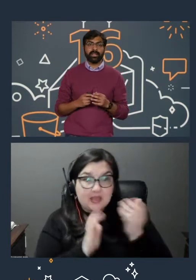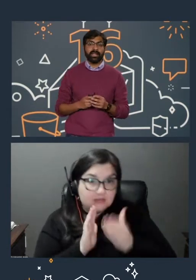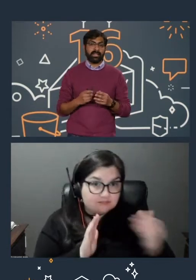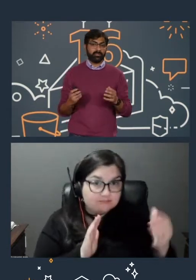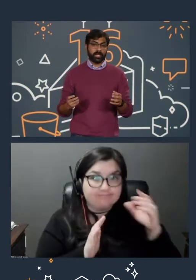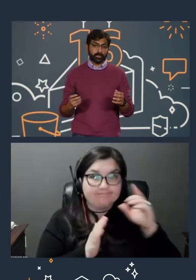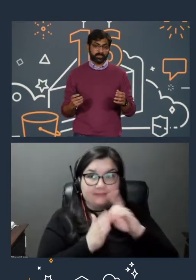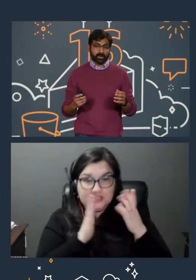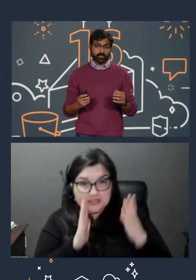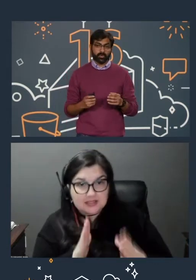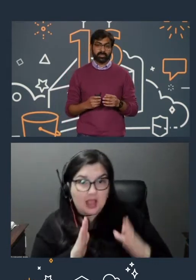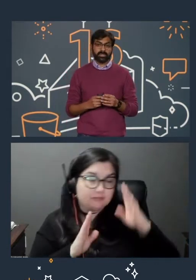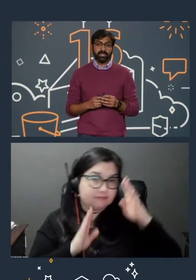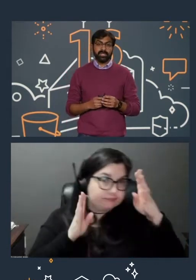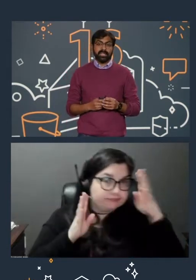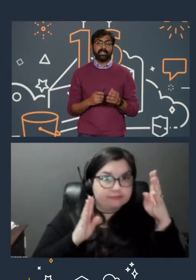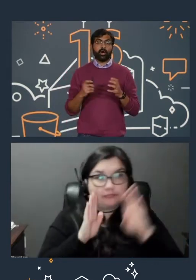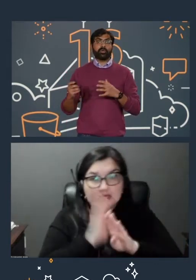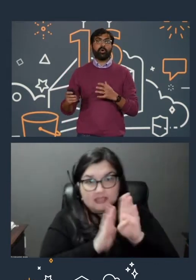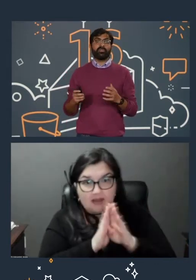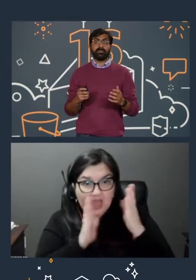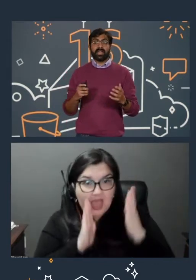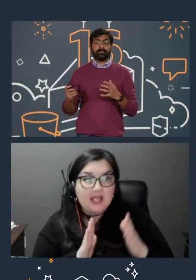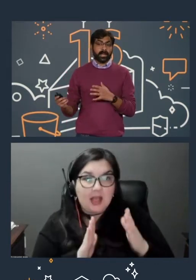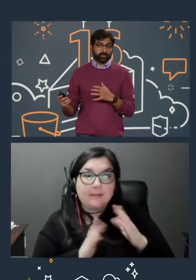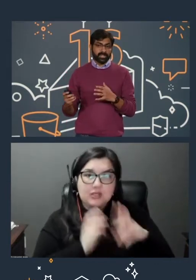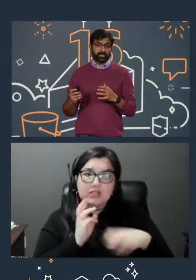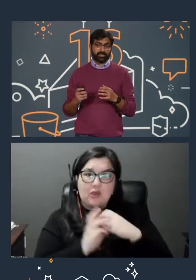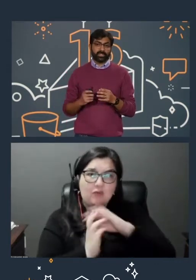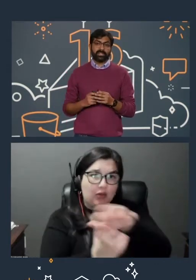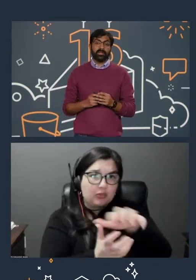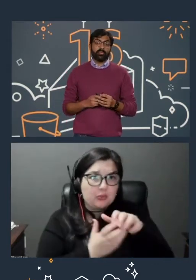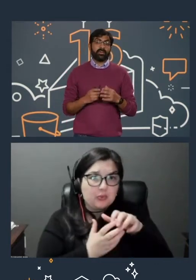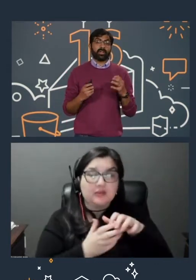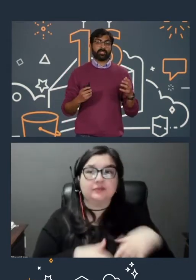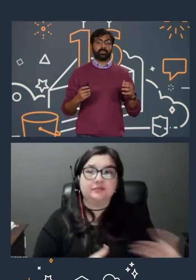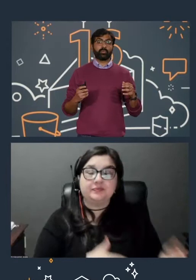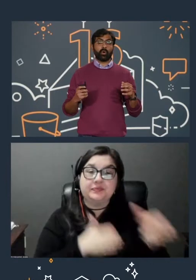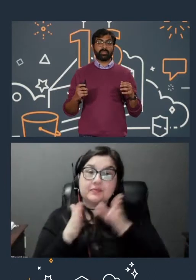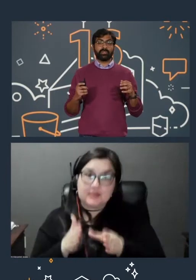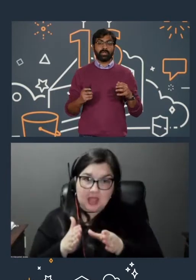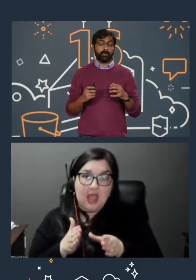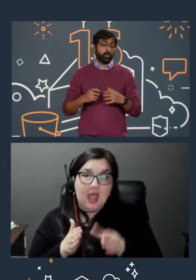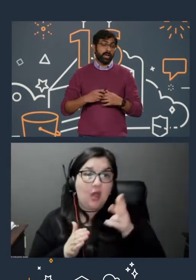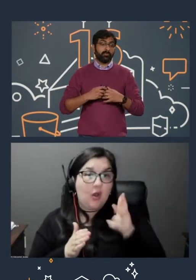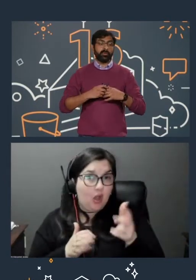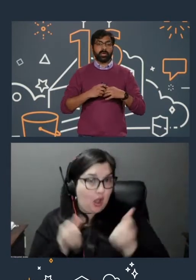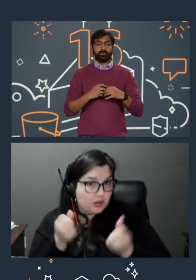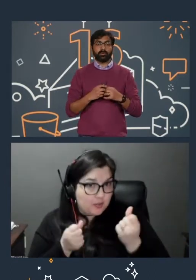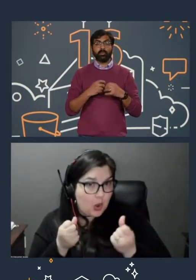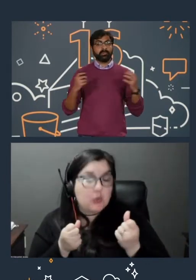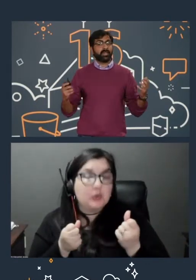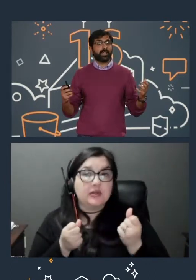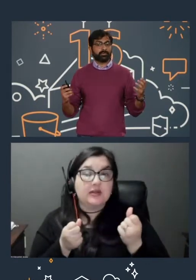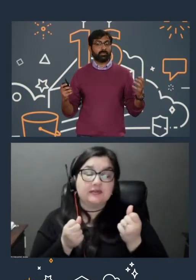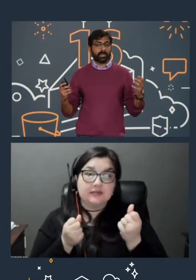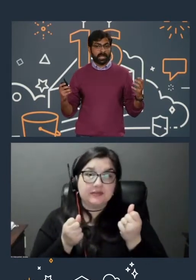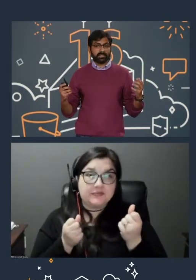and developers around the world. In the automotive and manufacturing industry, we have customers who have global manufacturing plants